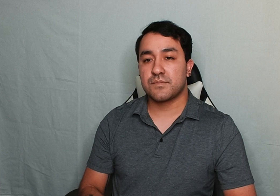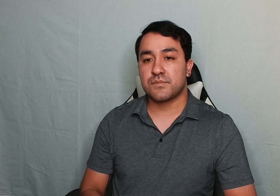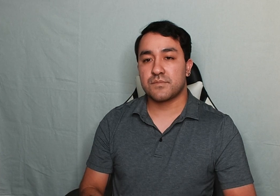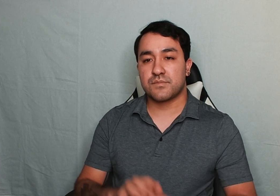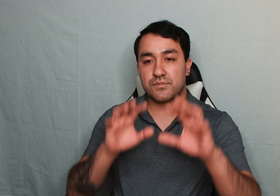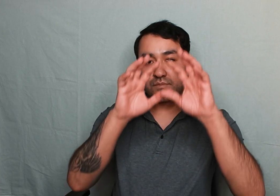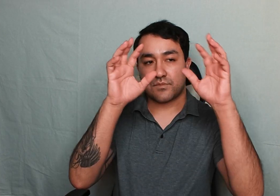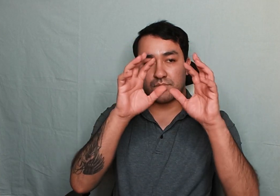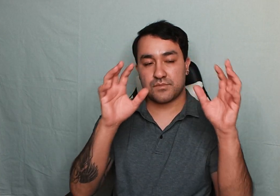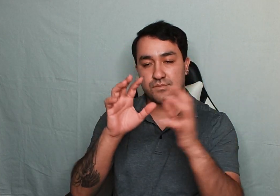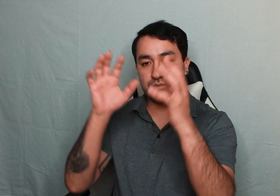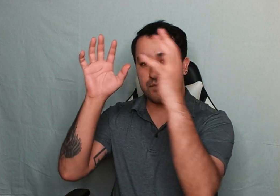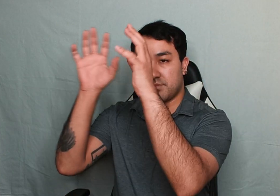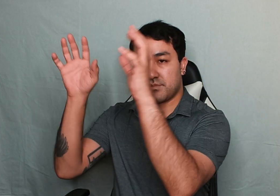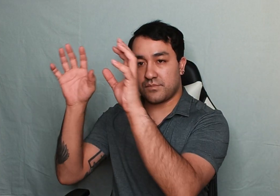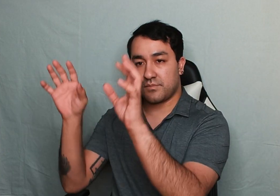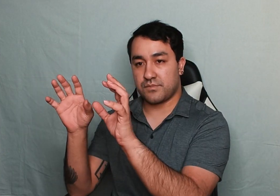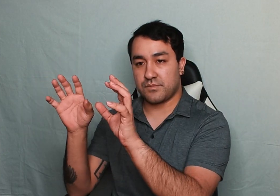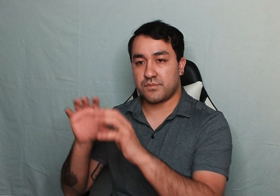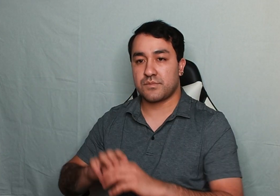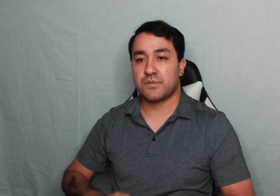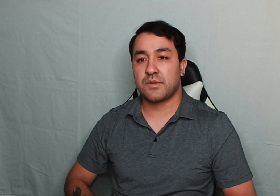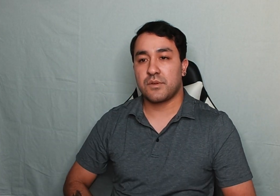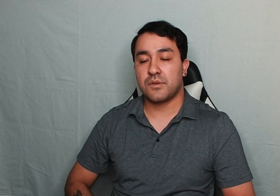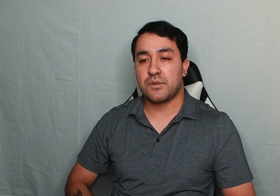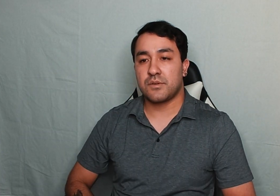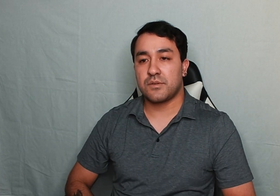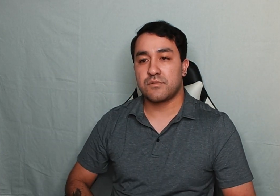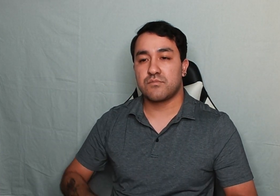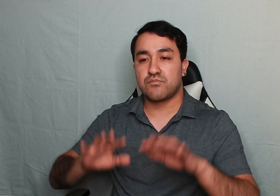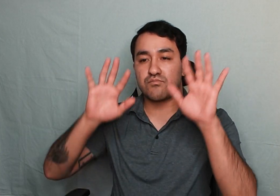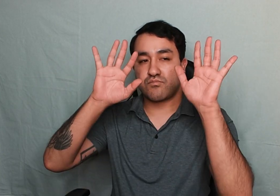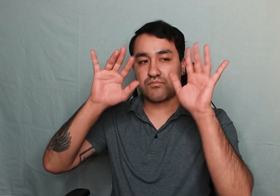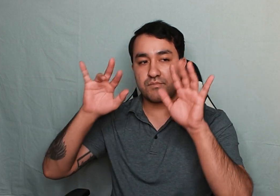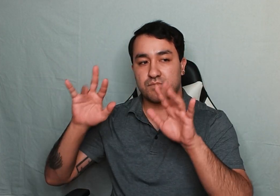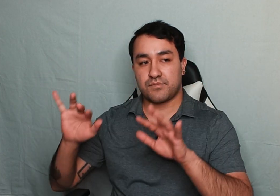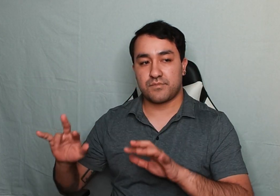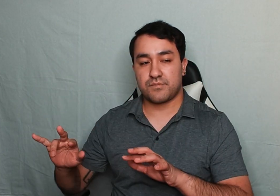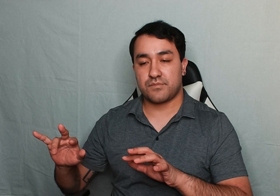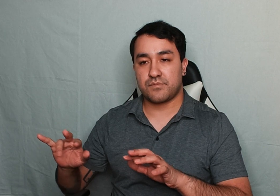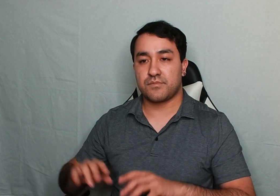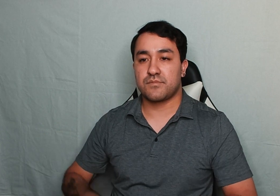CLOUDY RAIN